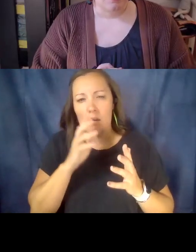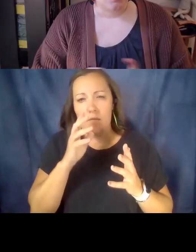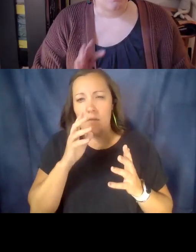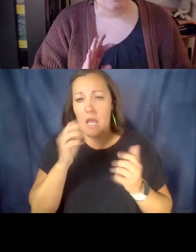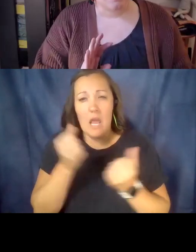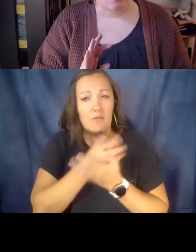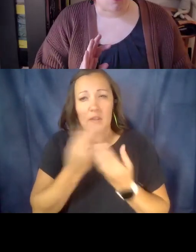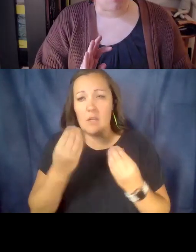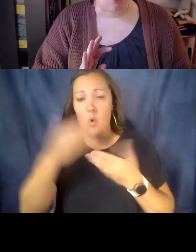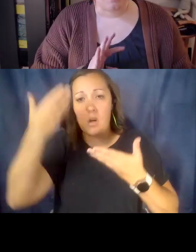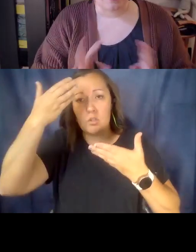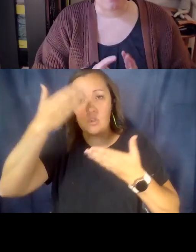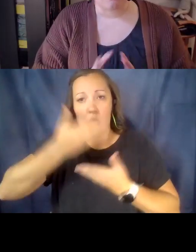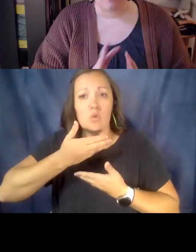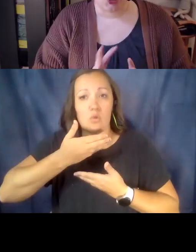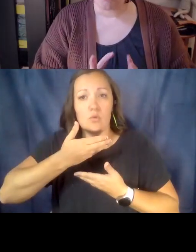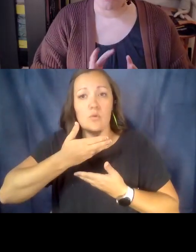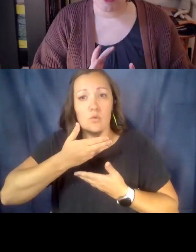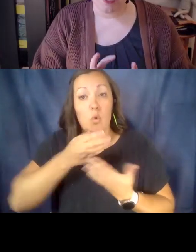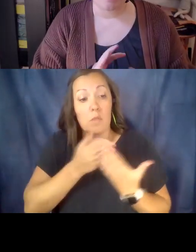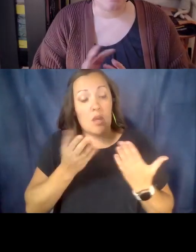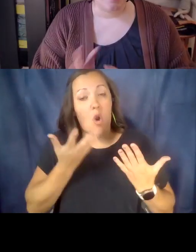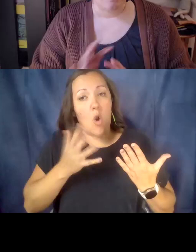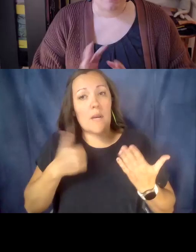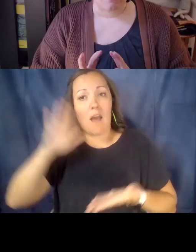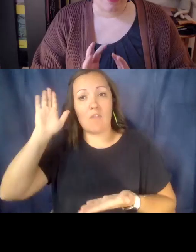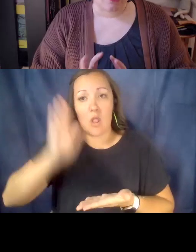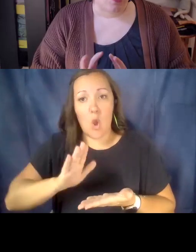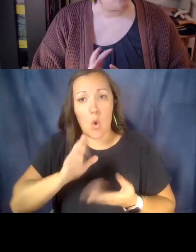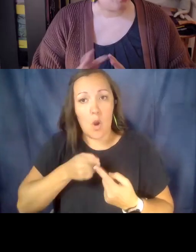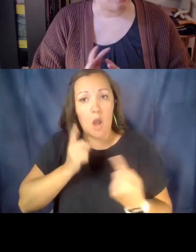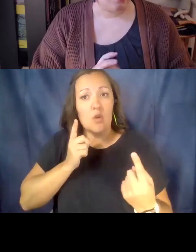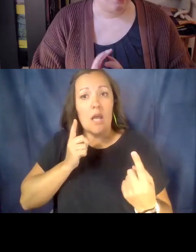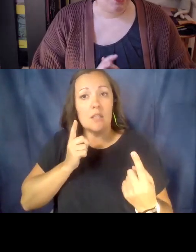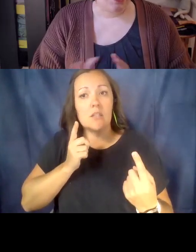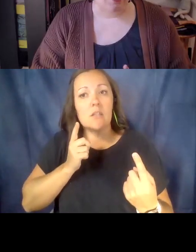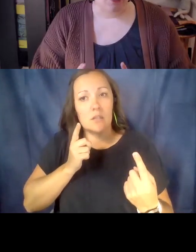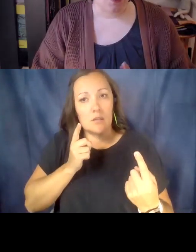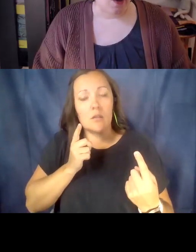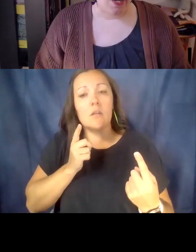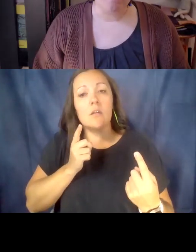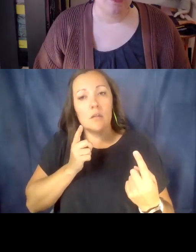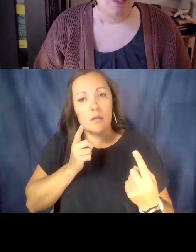So things that already have kind of a low contrast, that low contrast kind of goes away.